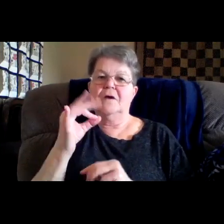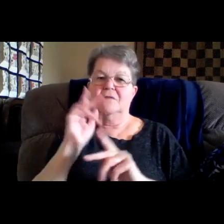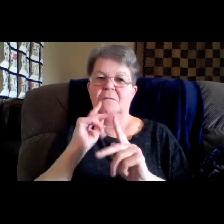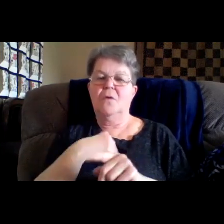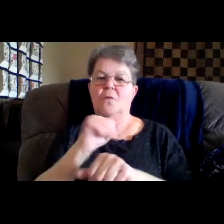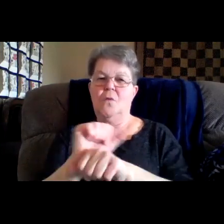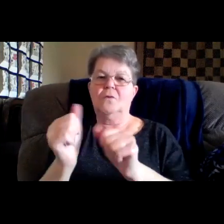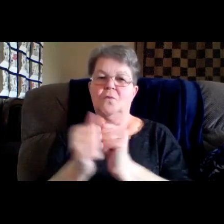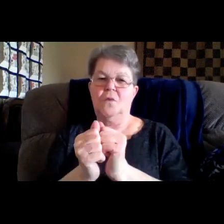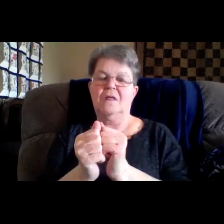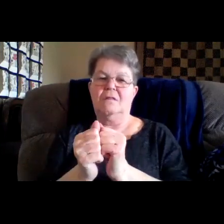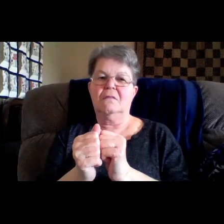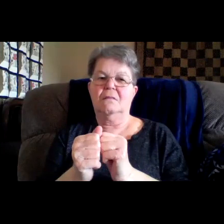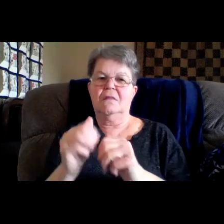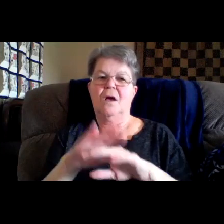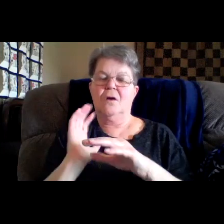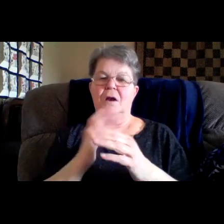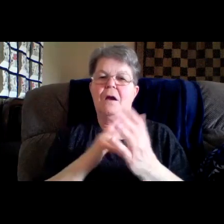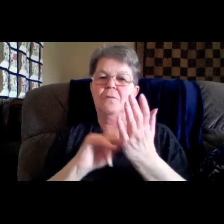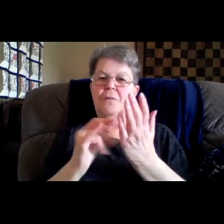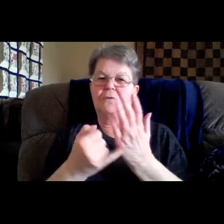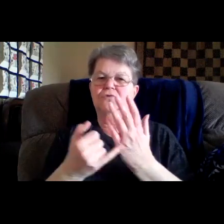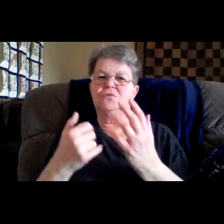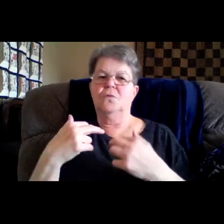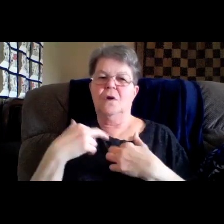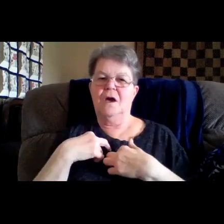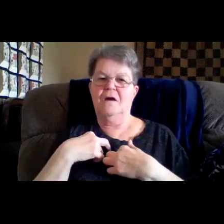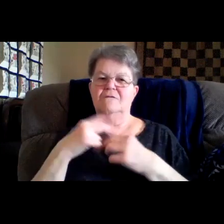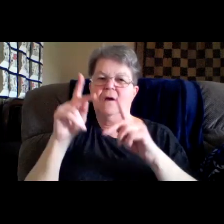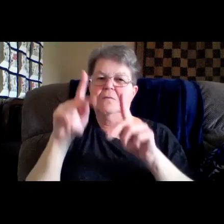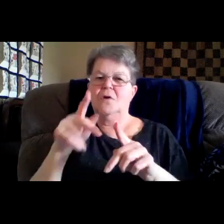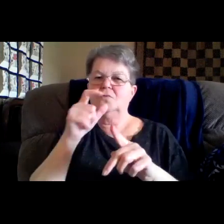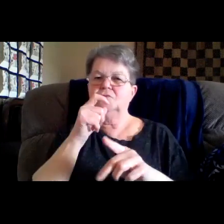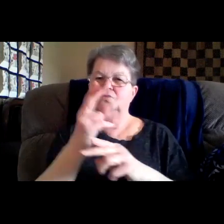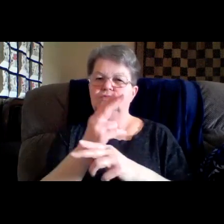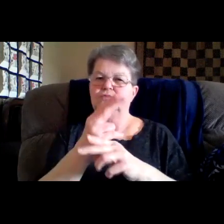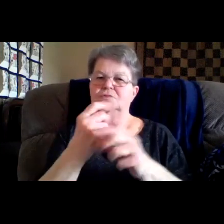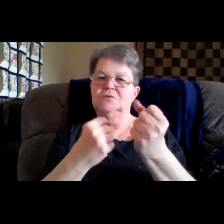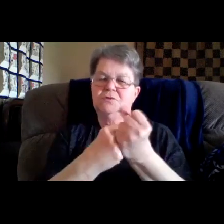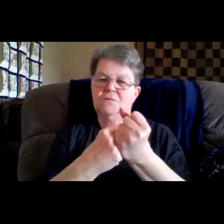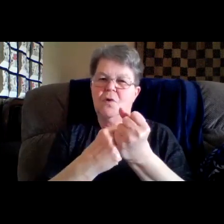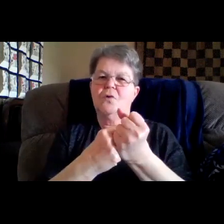on our project. So we have a person who's used supported decision-making to have his rights restored.